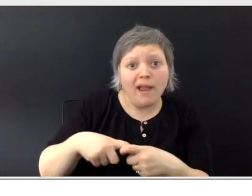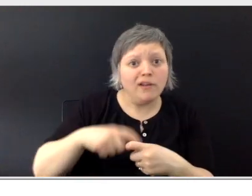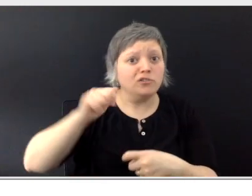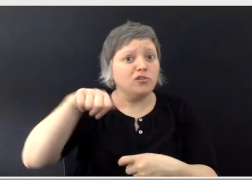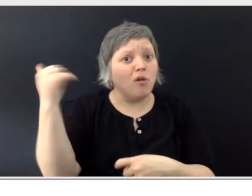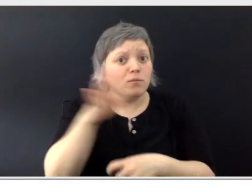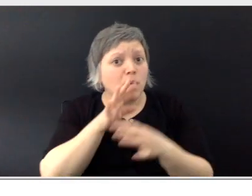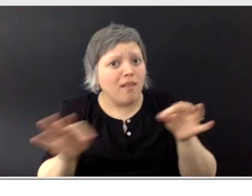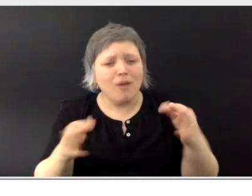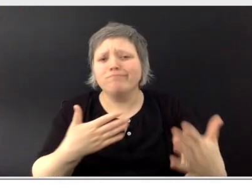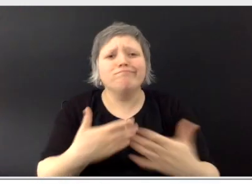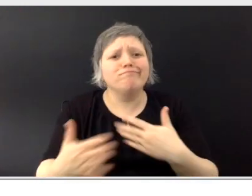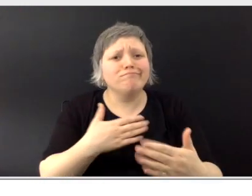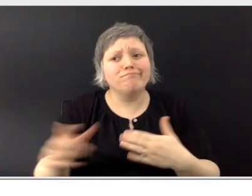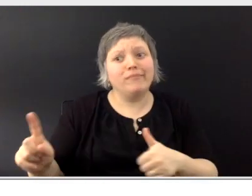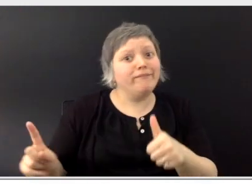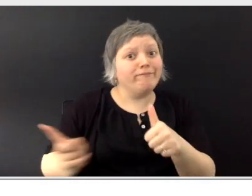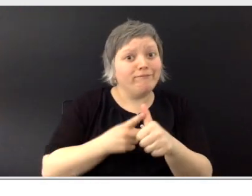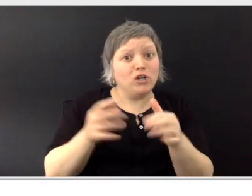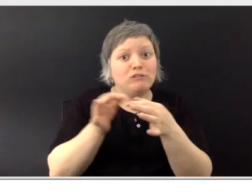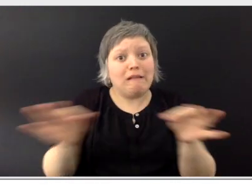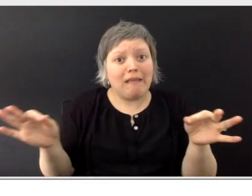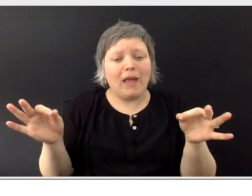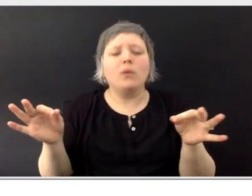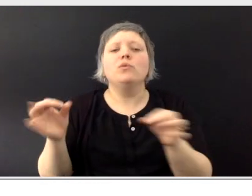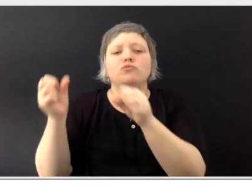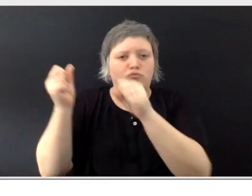We just really want to make sure that first language is as strong as we can.